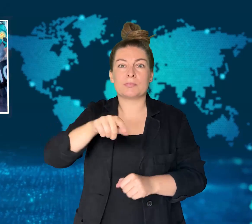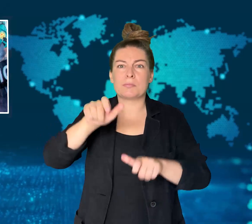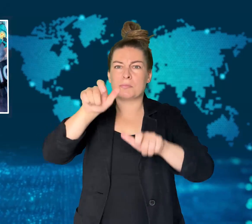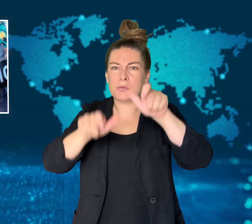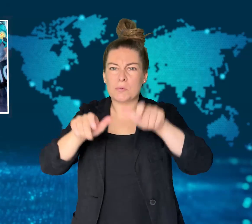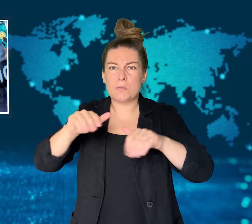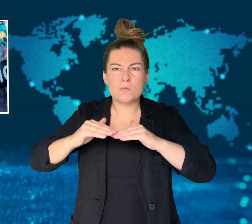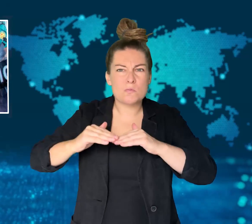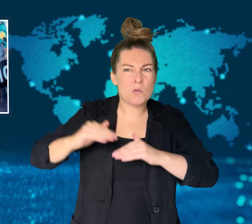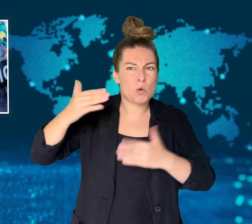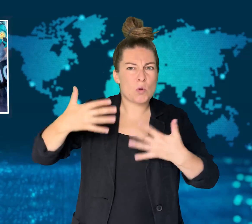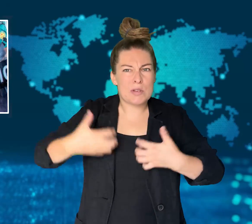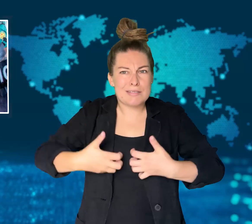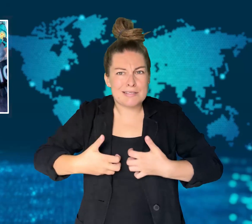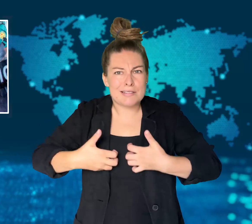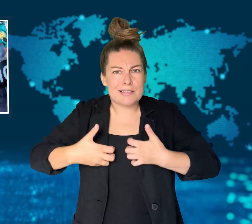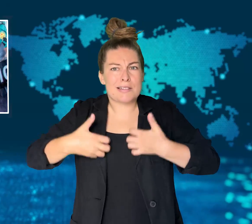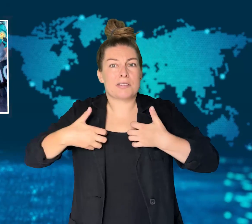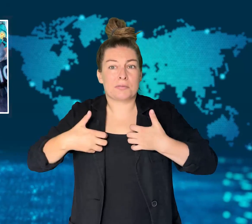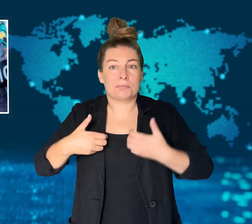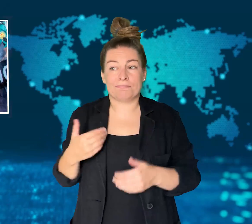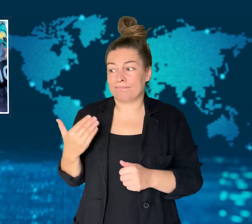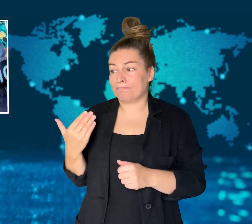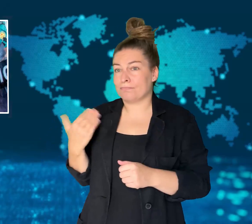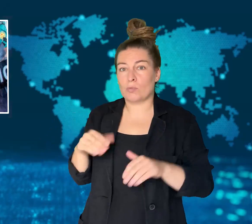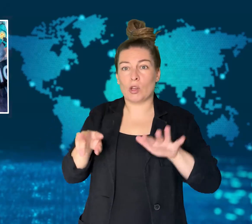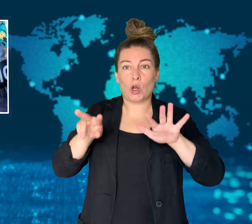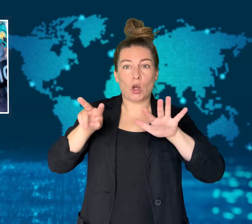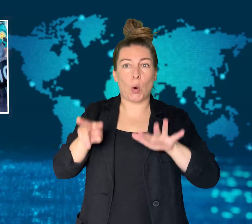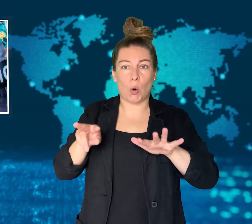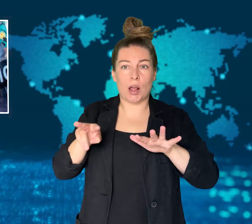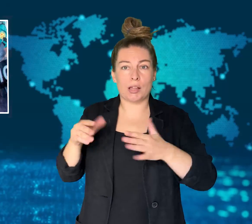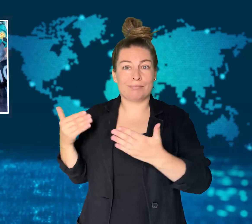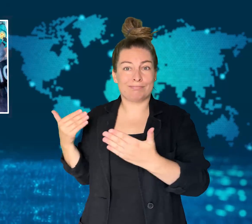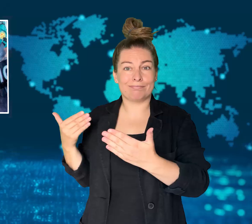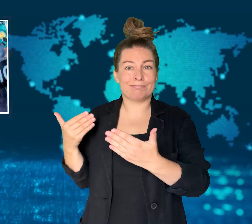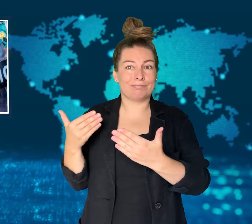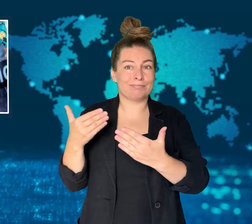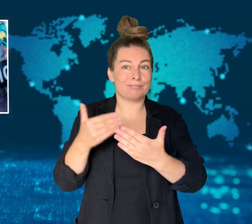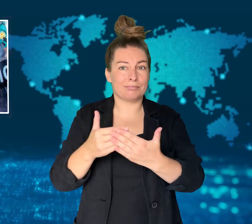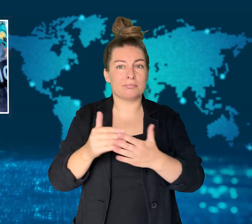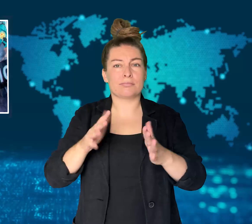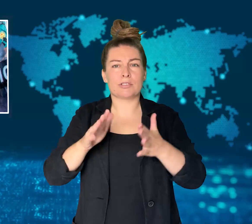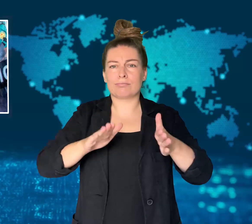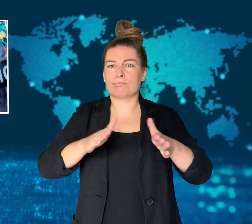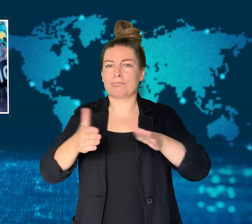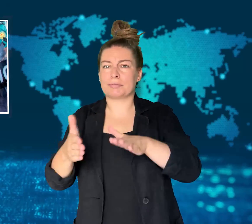Over 30 children were among the 200 demonstrators that